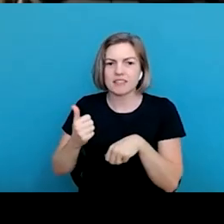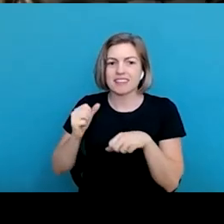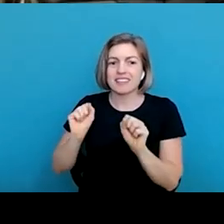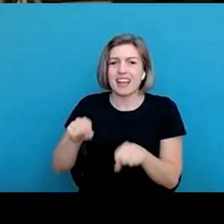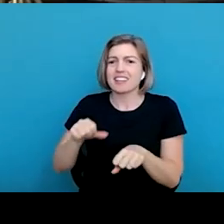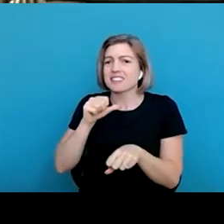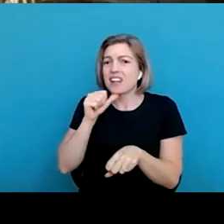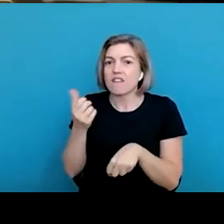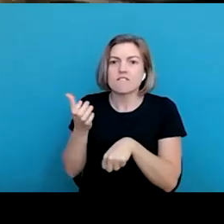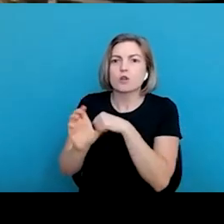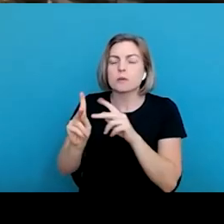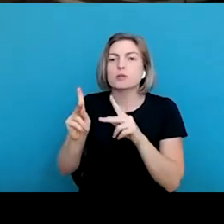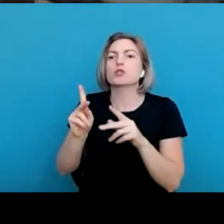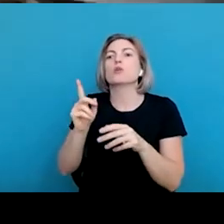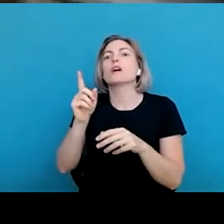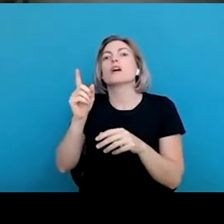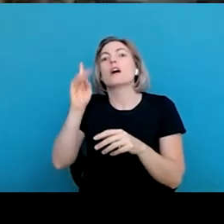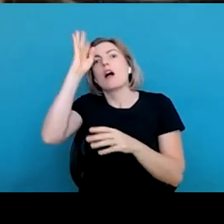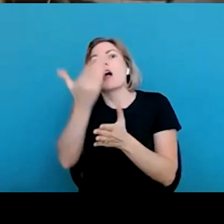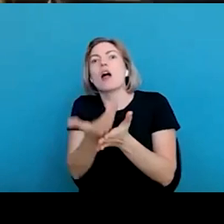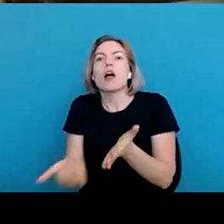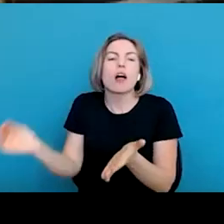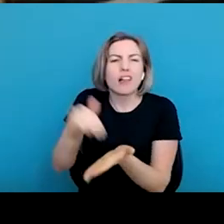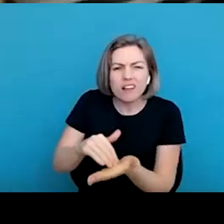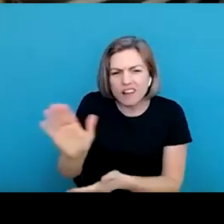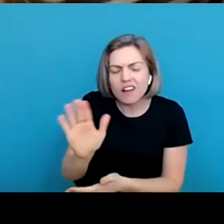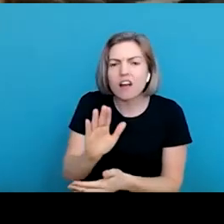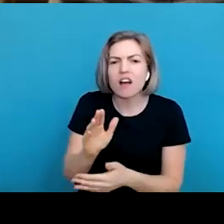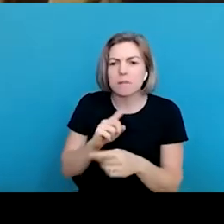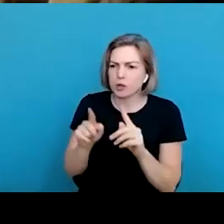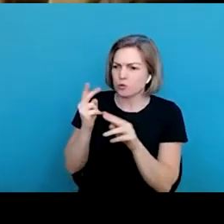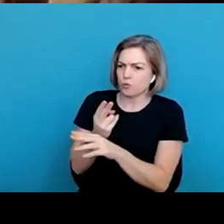reinvent the wheel when it comes to accessibility, lower the cost of making something accessible